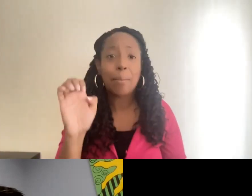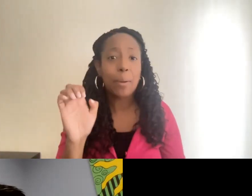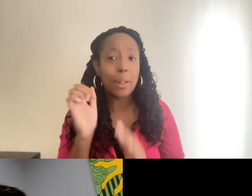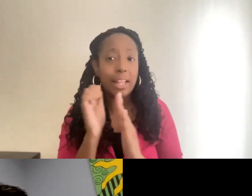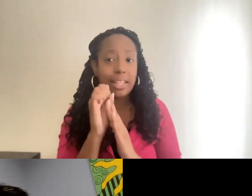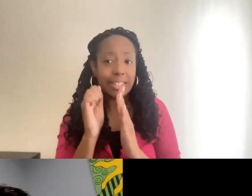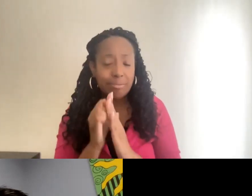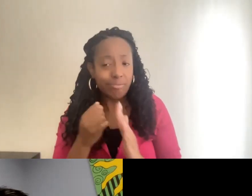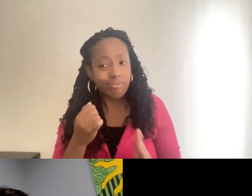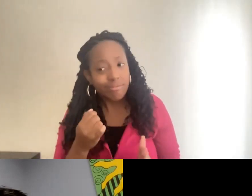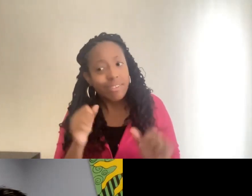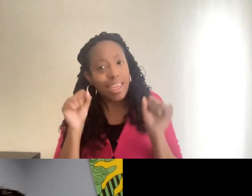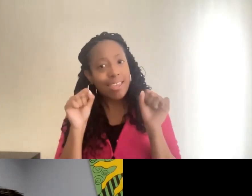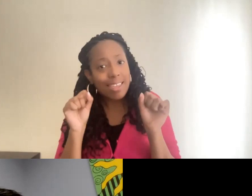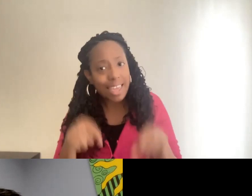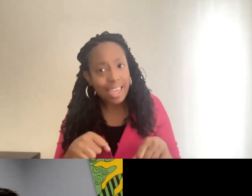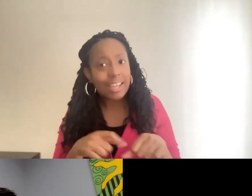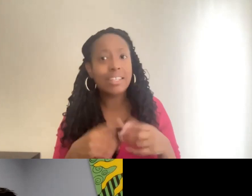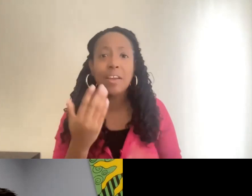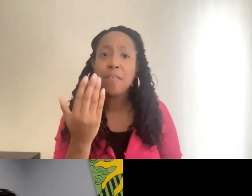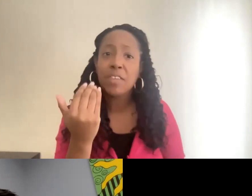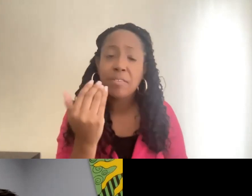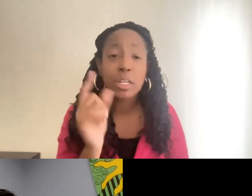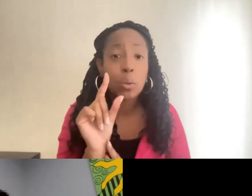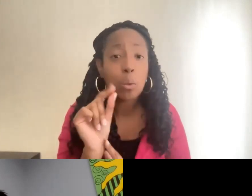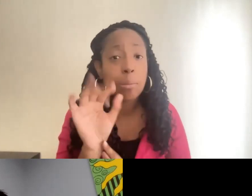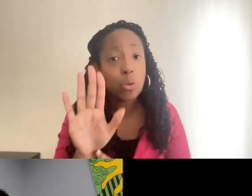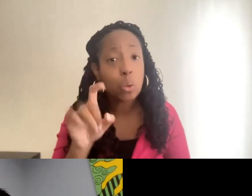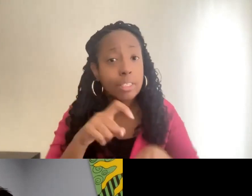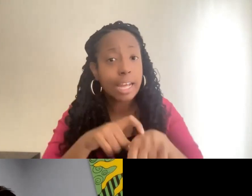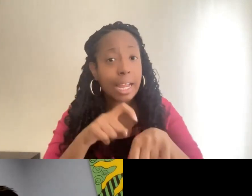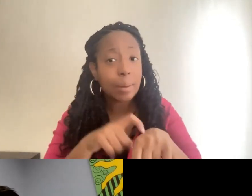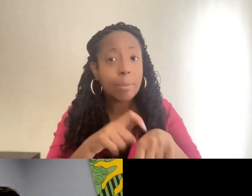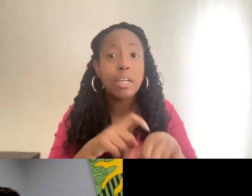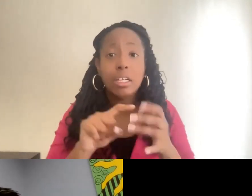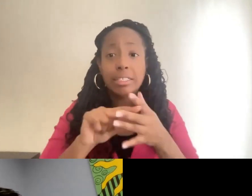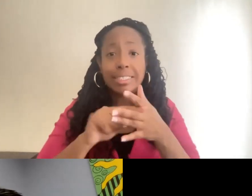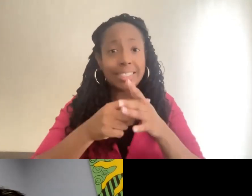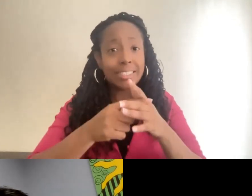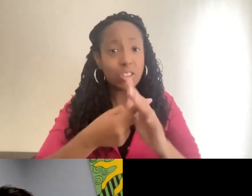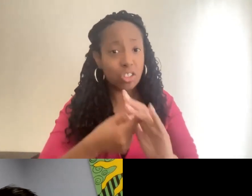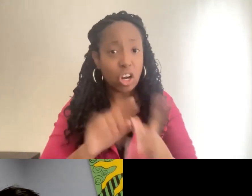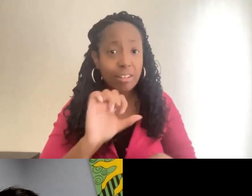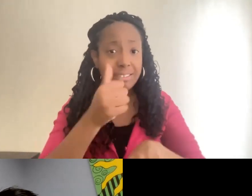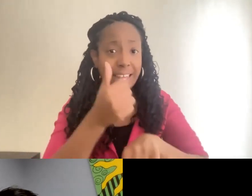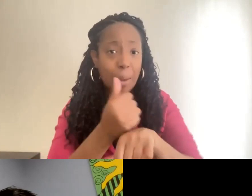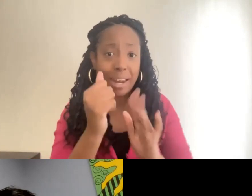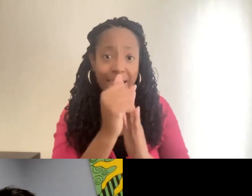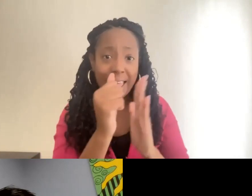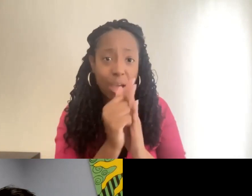easily 15 to 20 minutes of your time to get an able United account established um and something